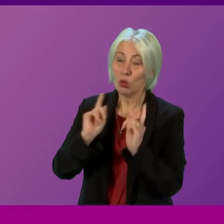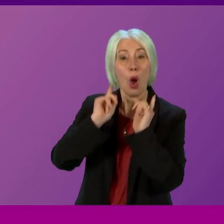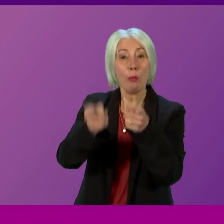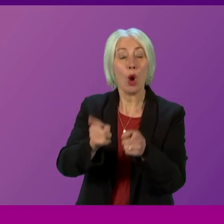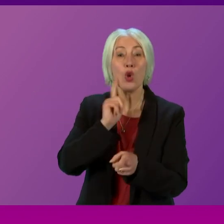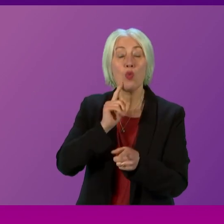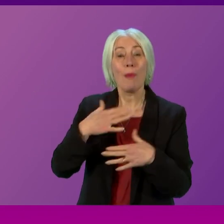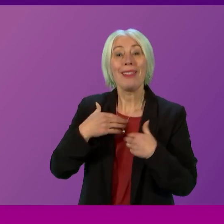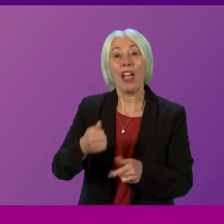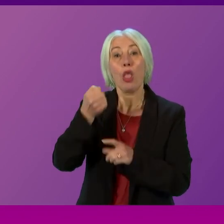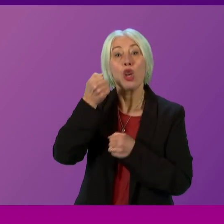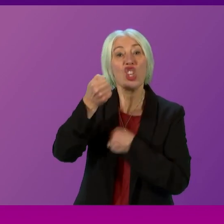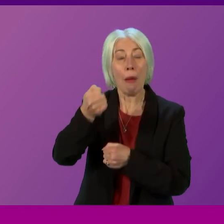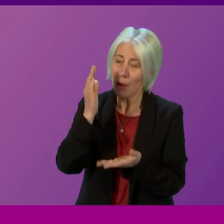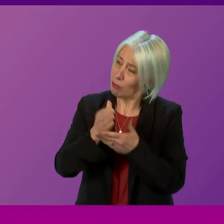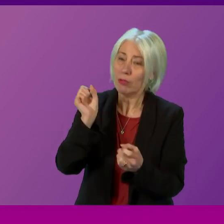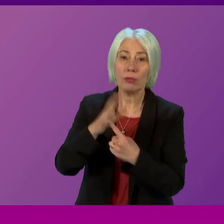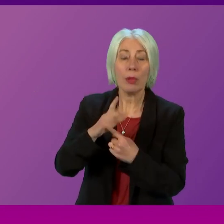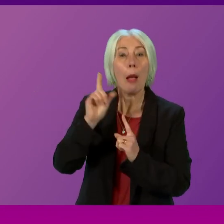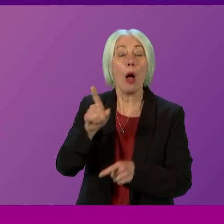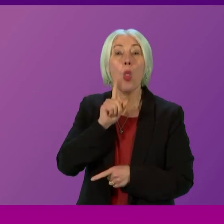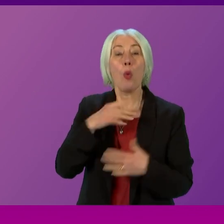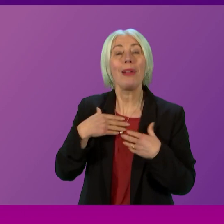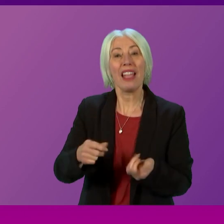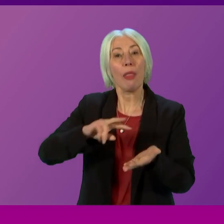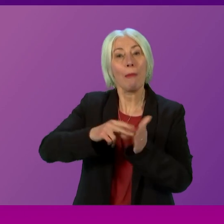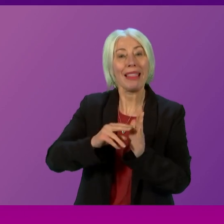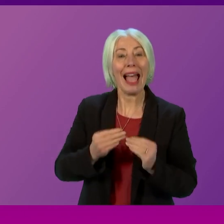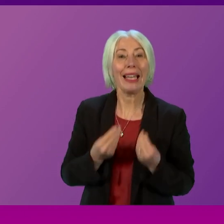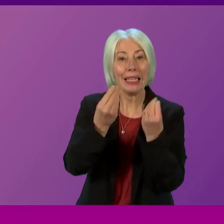is important, but delivery of the women’s health plan does not rest solely on that;